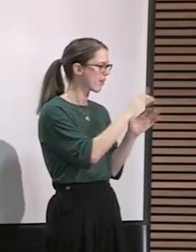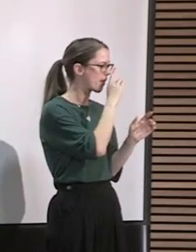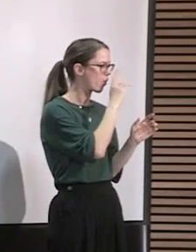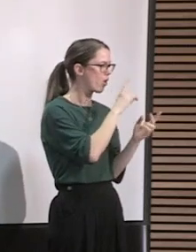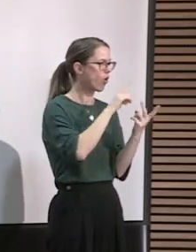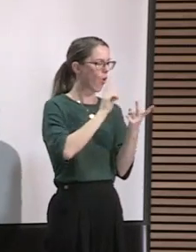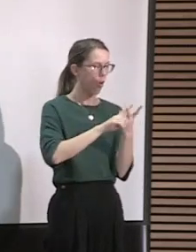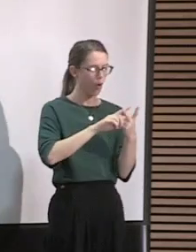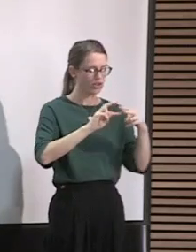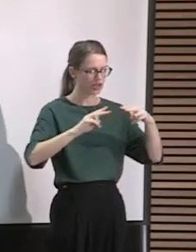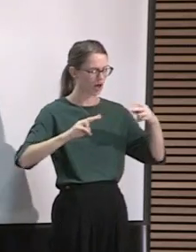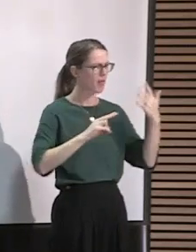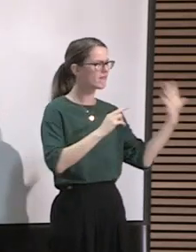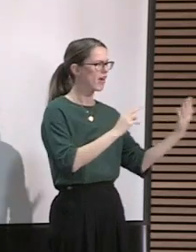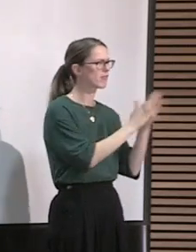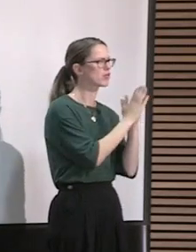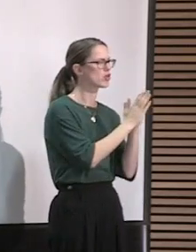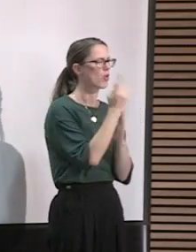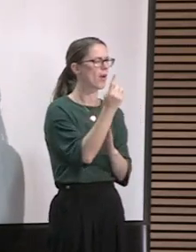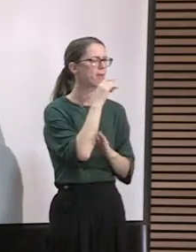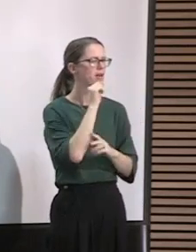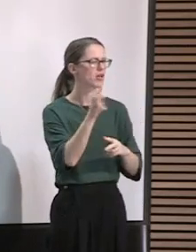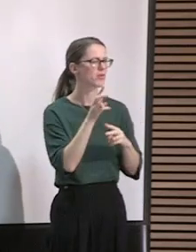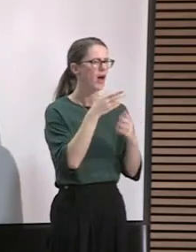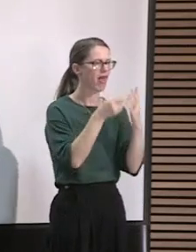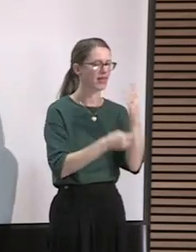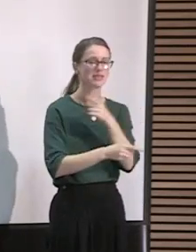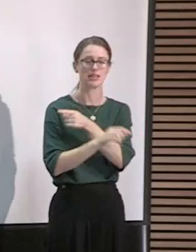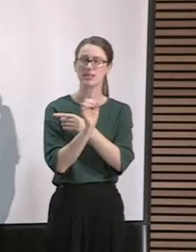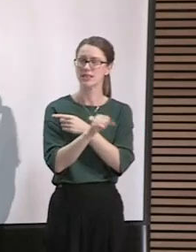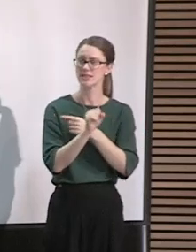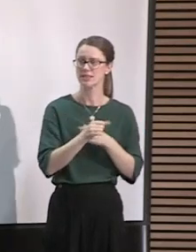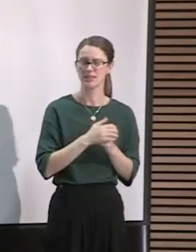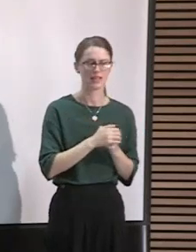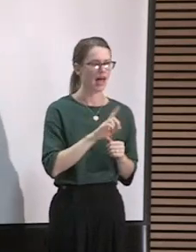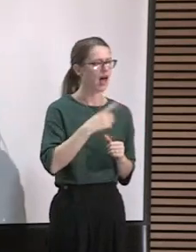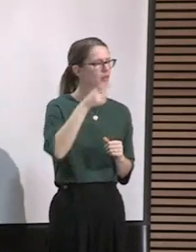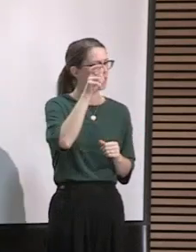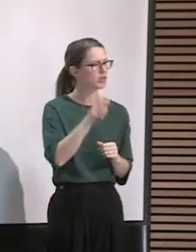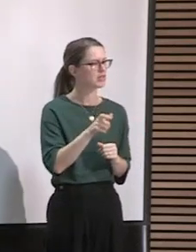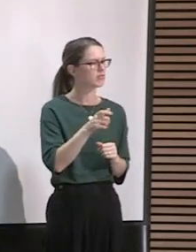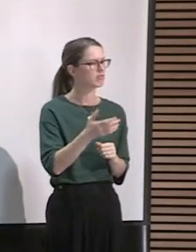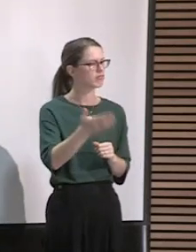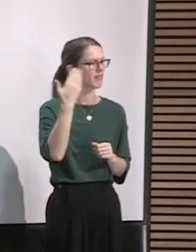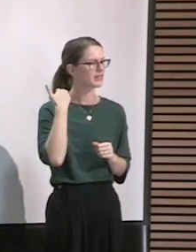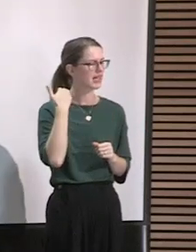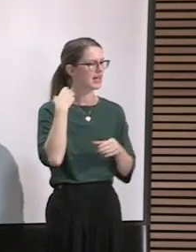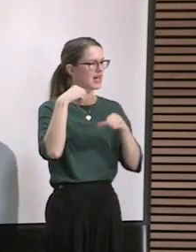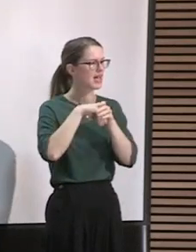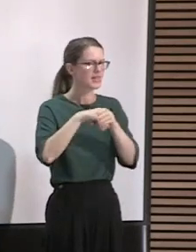cluster via either epidemiology or genome sequencing? There's five from the church, the one man who showed up in hospital. Are